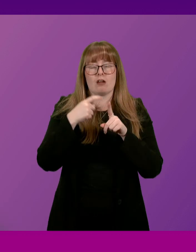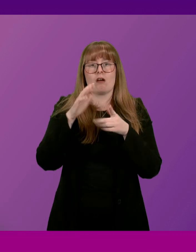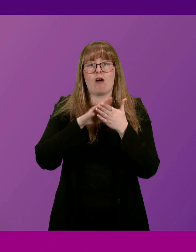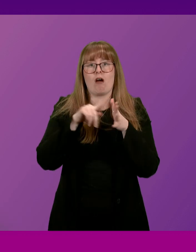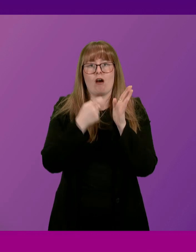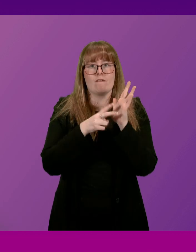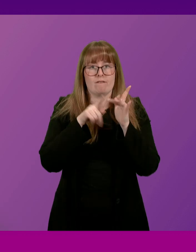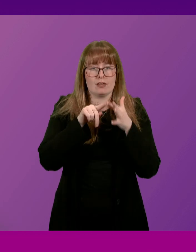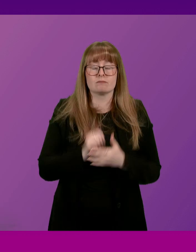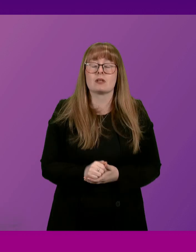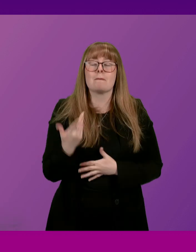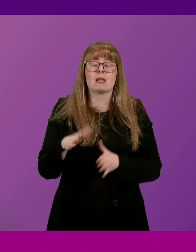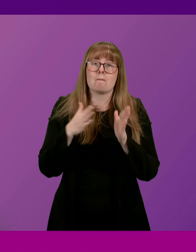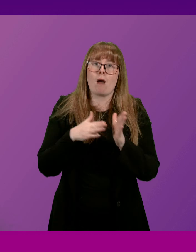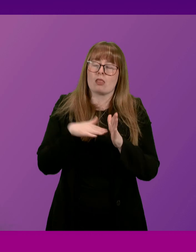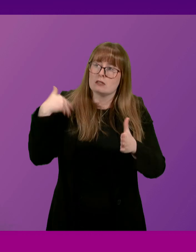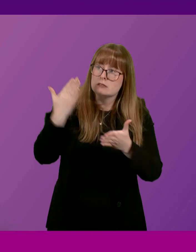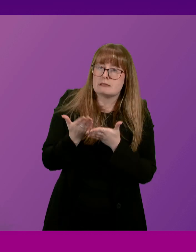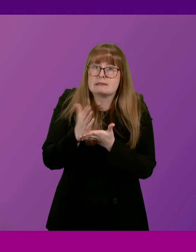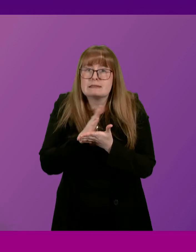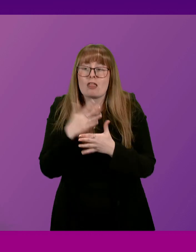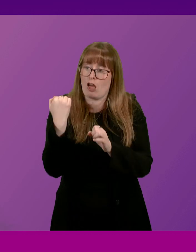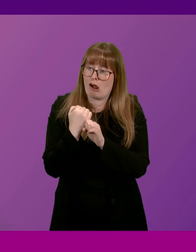After months of uncertainty, the Government has finally confirmed